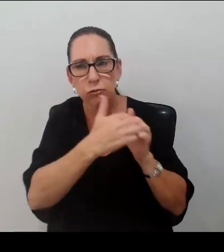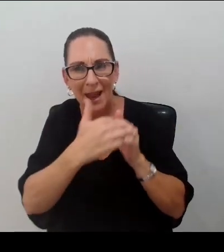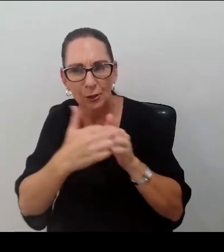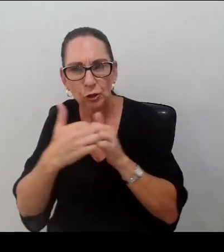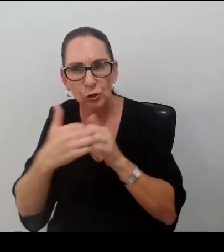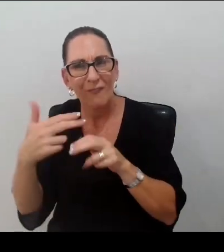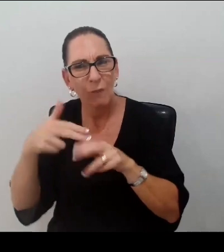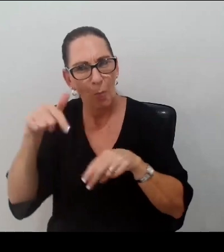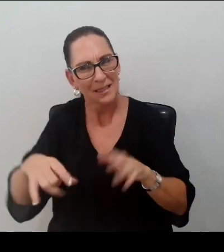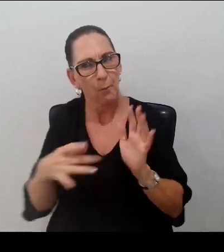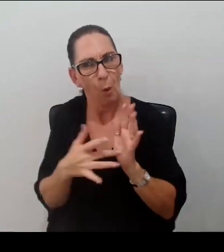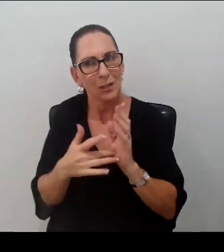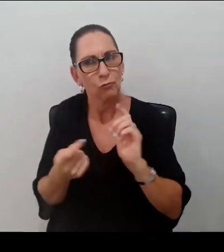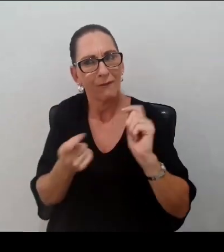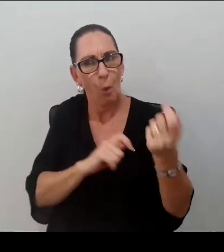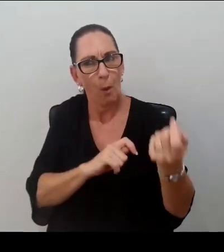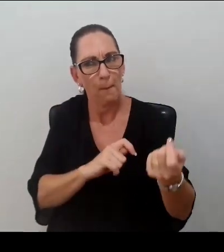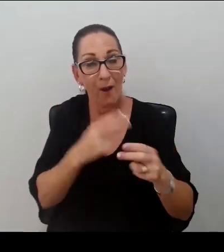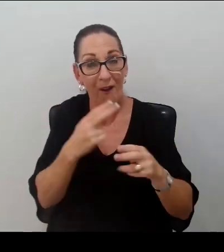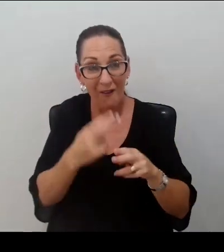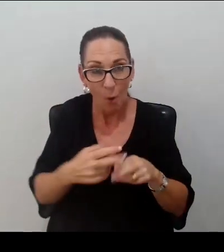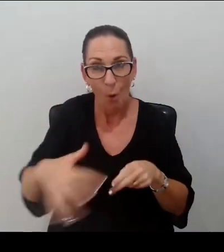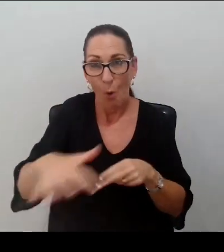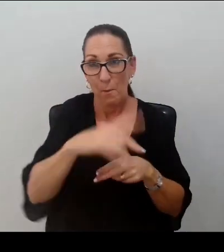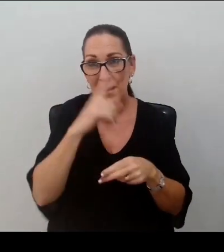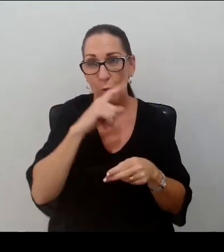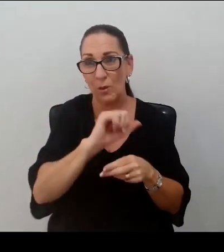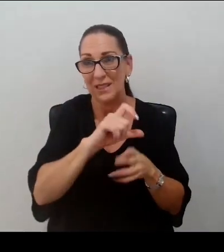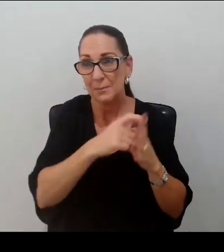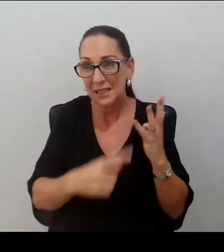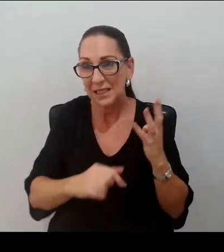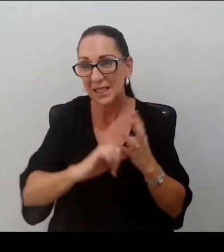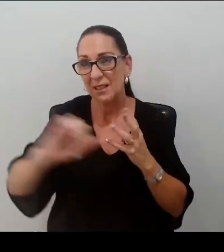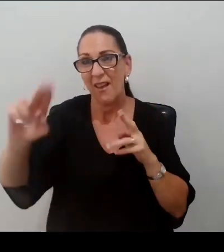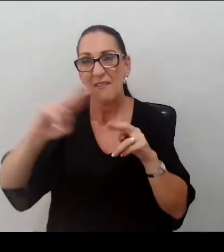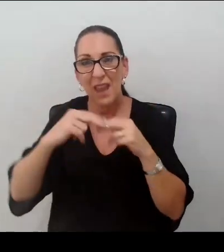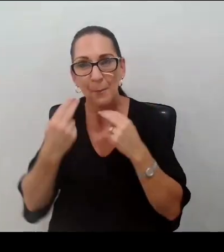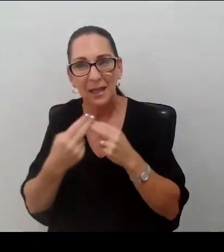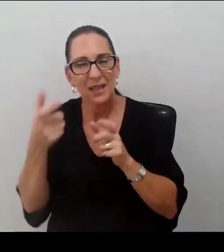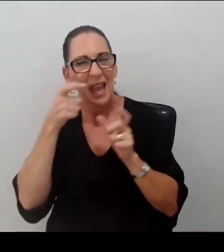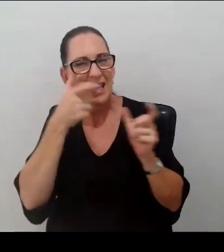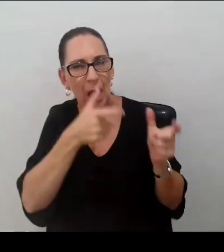with people for people with disability, their families, carers, peak advocacy groups,